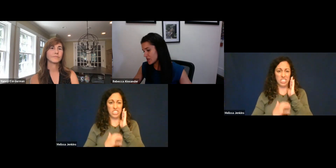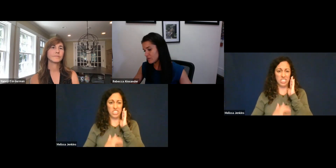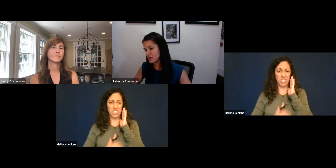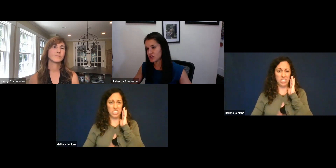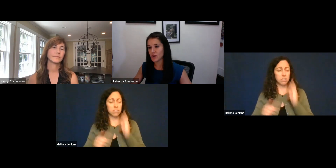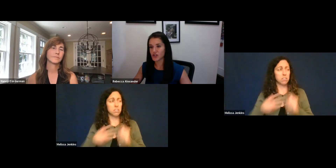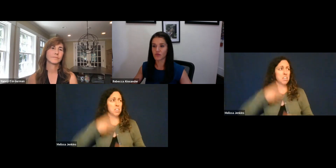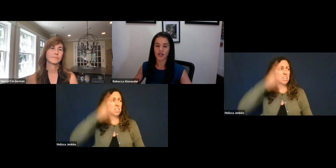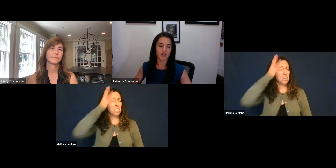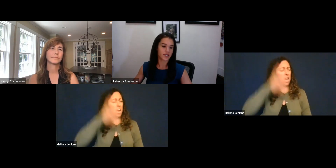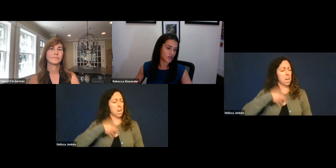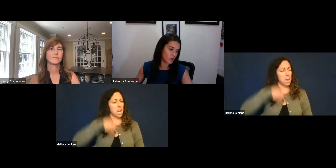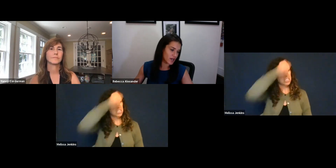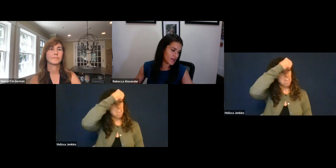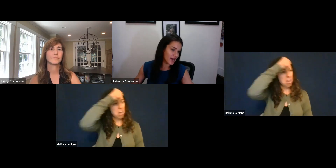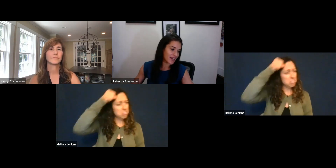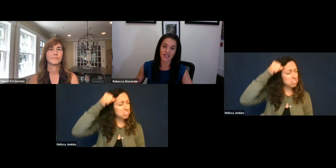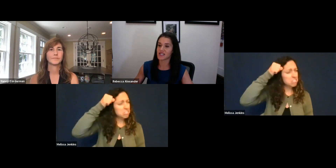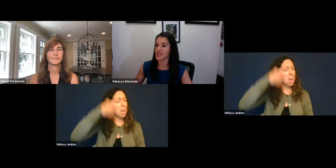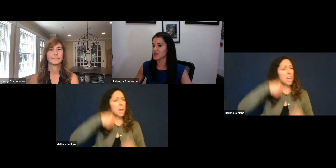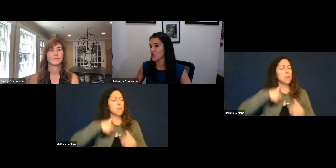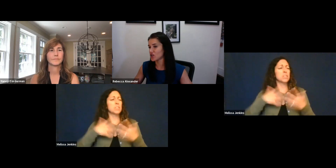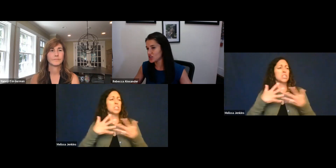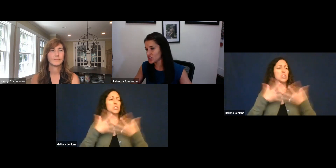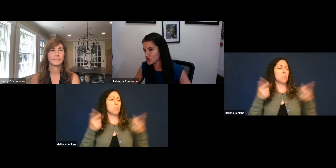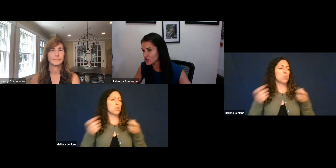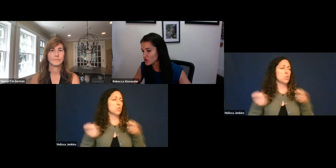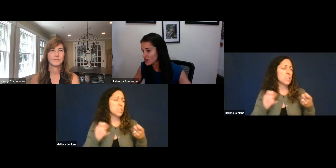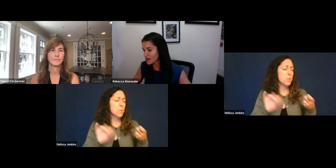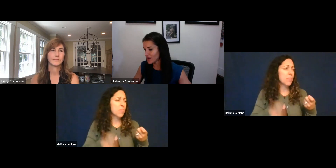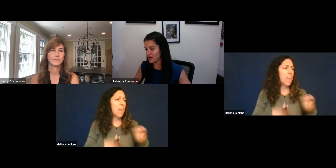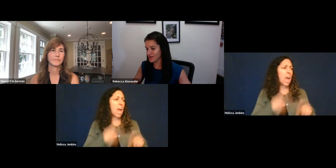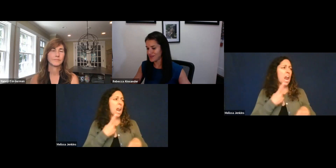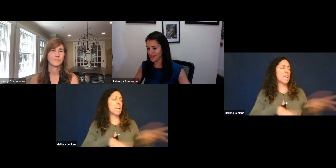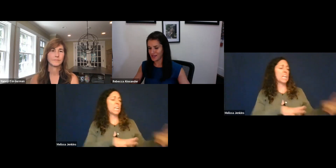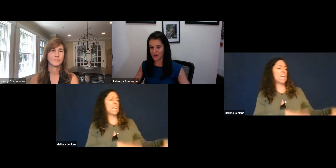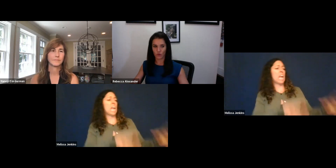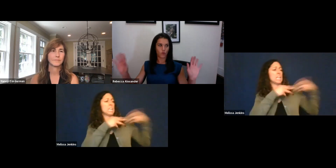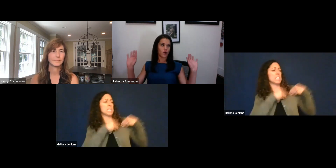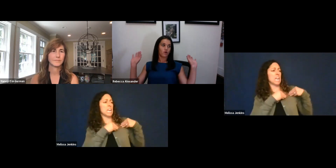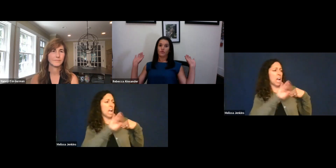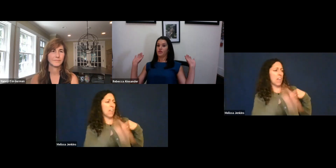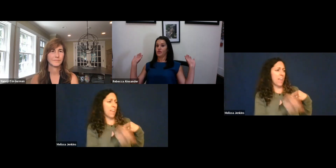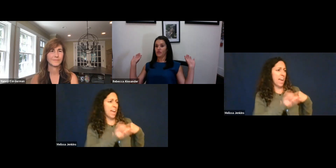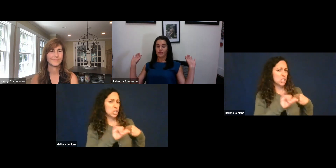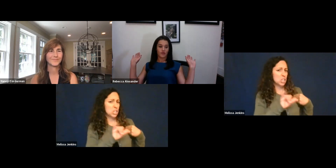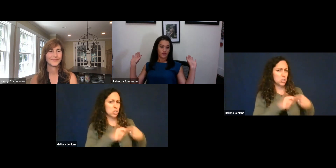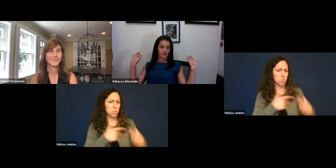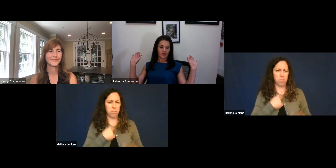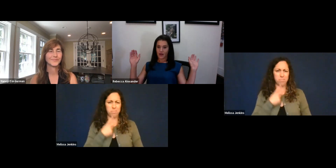going to be too much for me to deal with, I can't take this on too. And I'm thinking, whoa, dude.